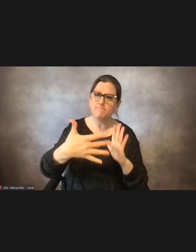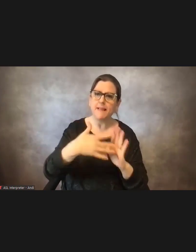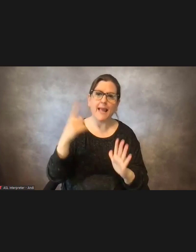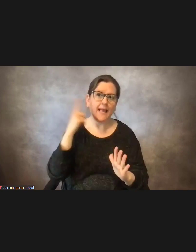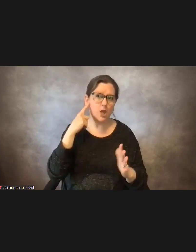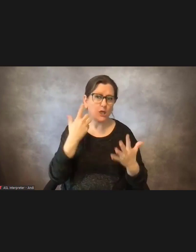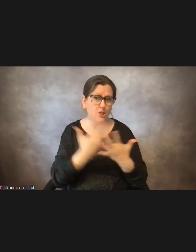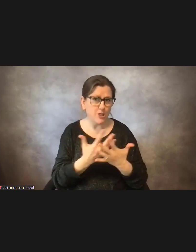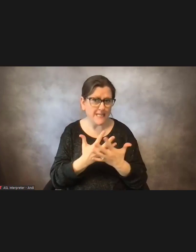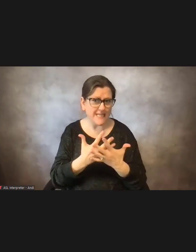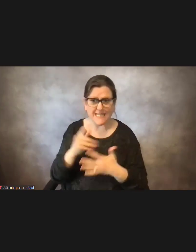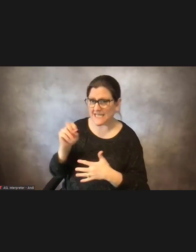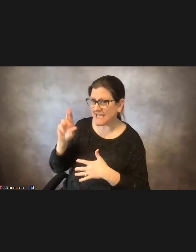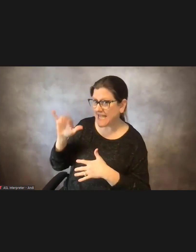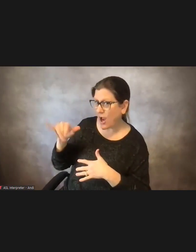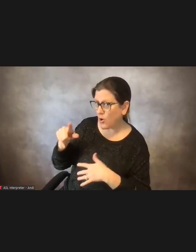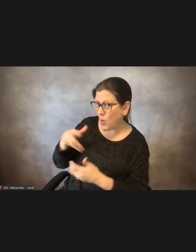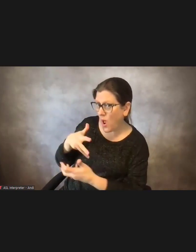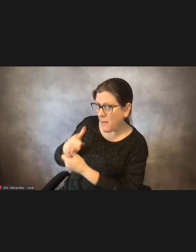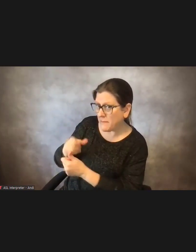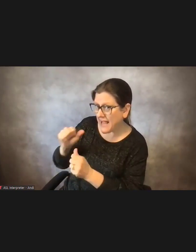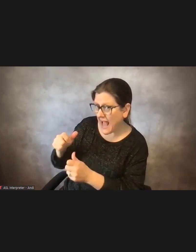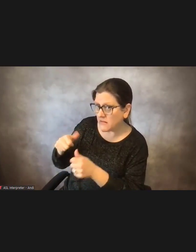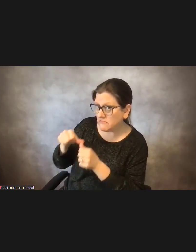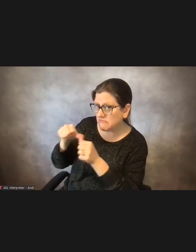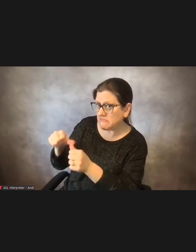Terry, are you up with me now now? Are you able to continue?